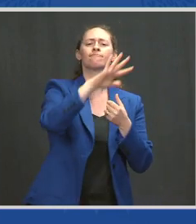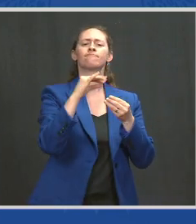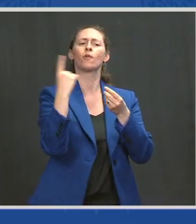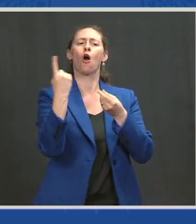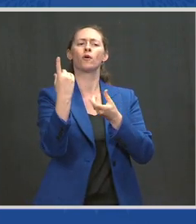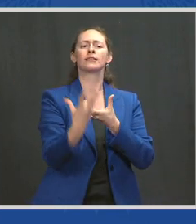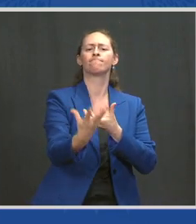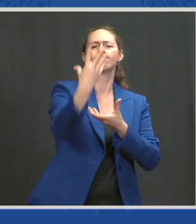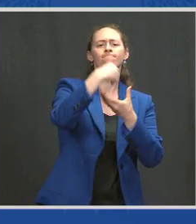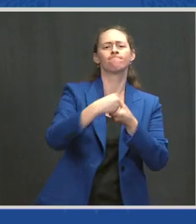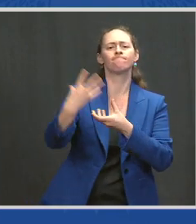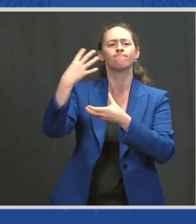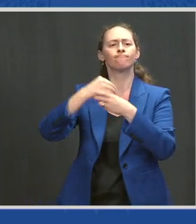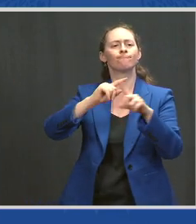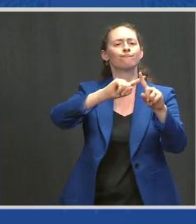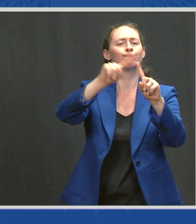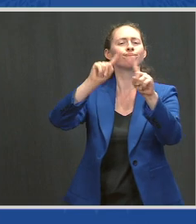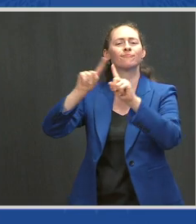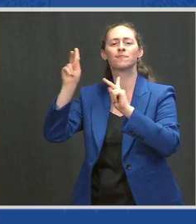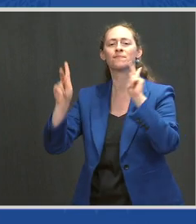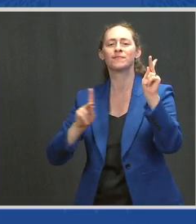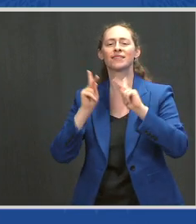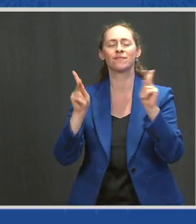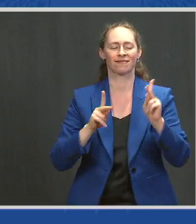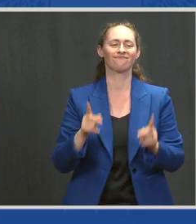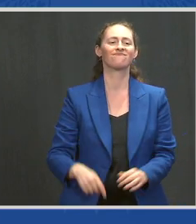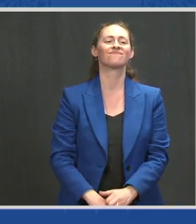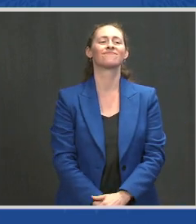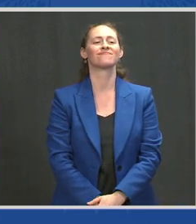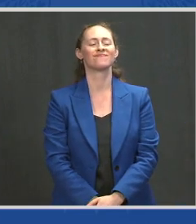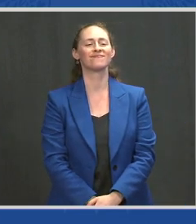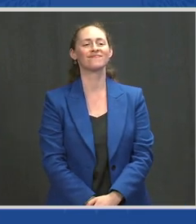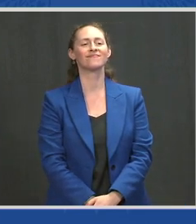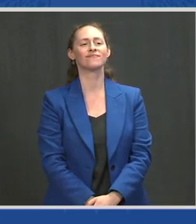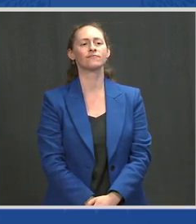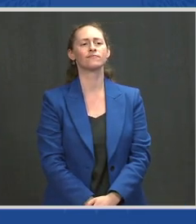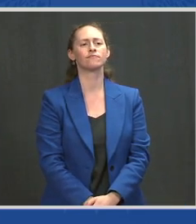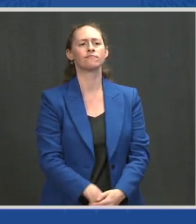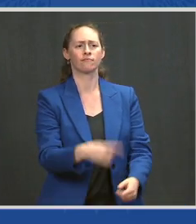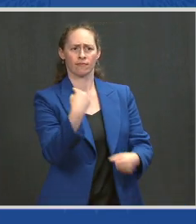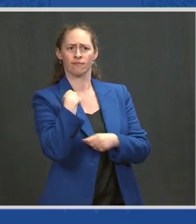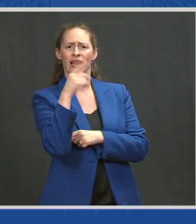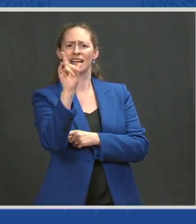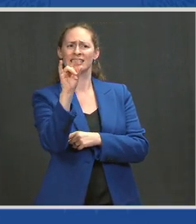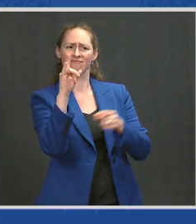And I raised the case of two wrongfully imprisoned American citizens: Paul Whelan and Trevor Reed.